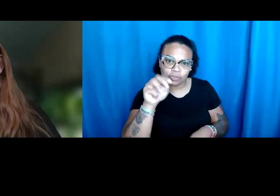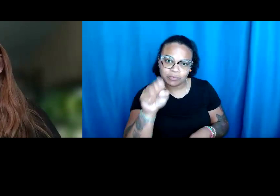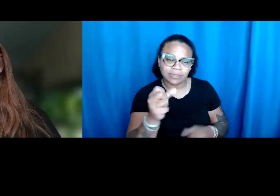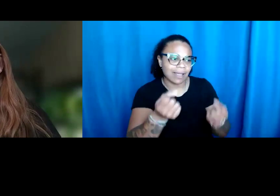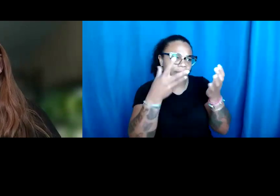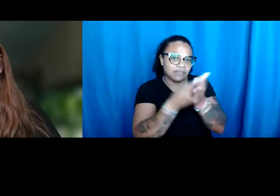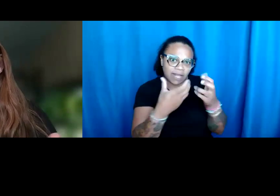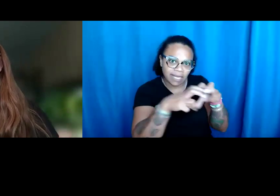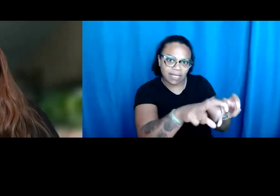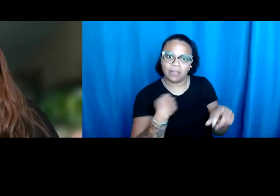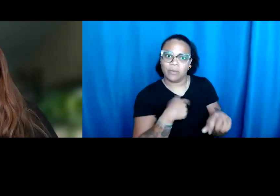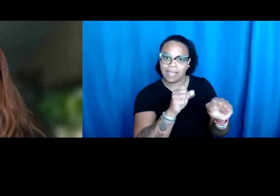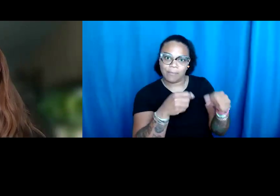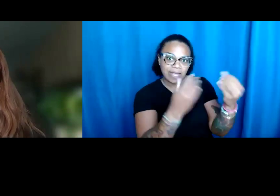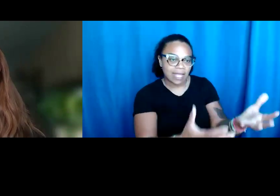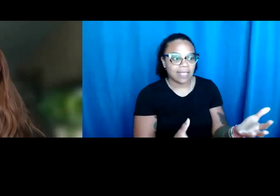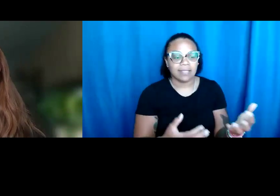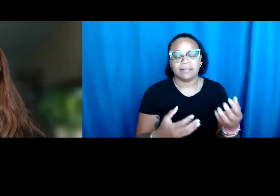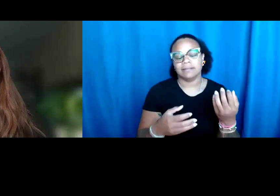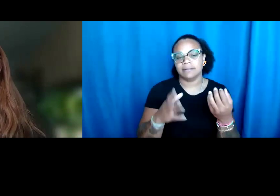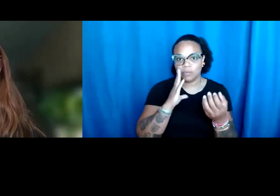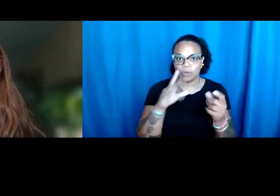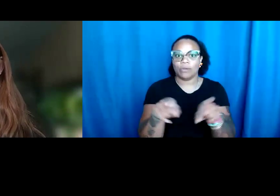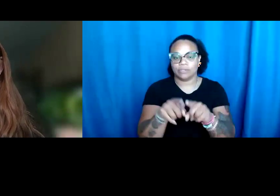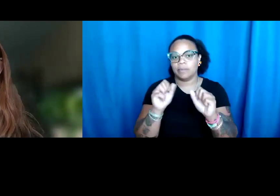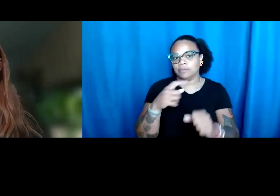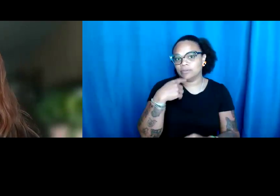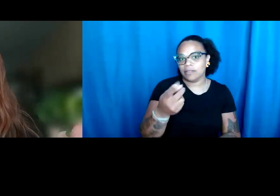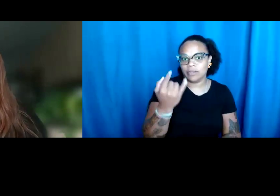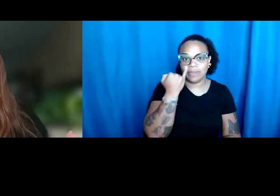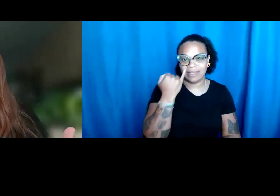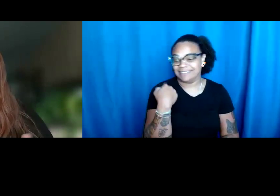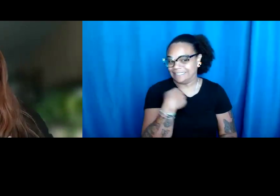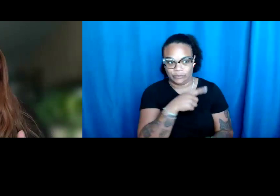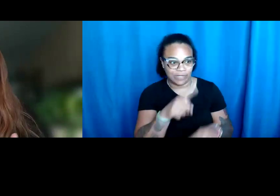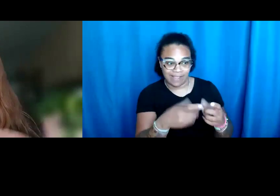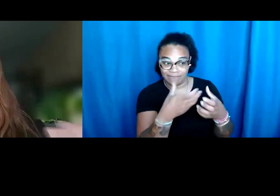we can provide and also be able to tell if for some reason we can't fund now what we